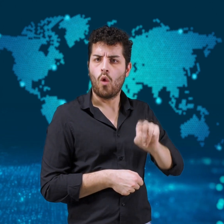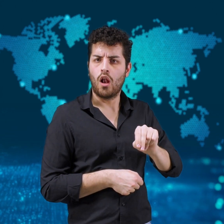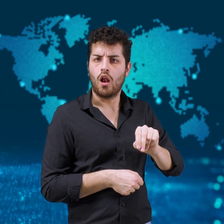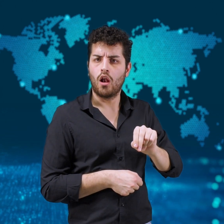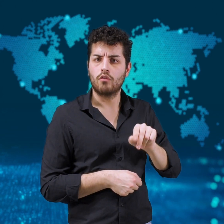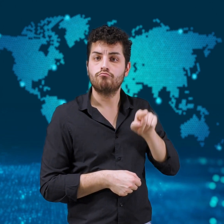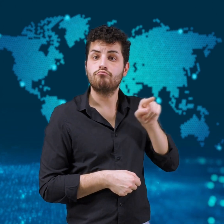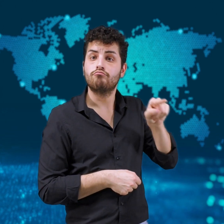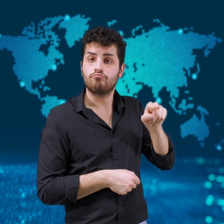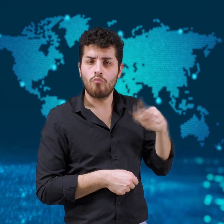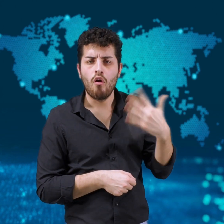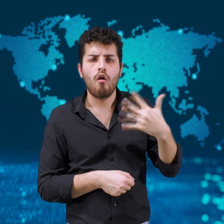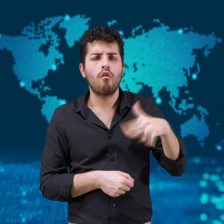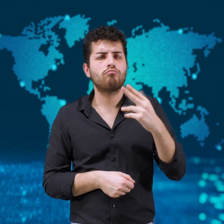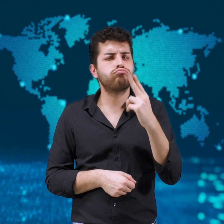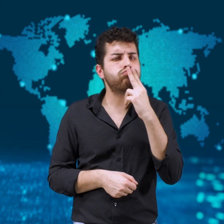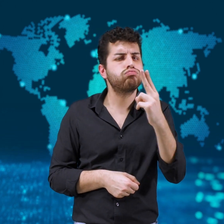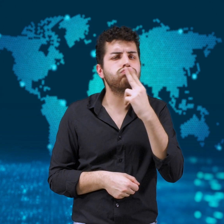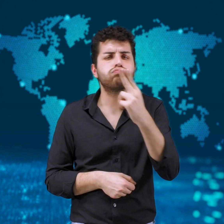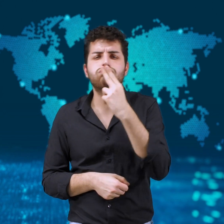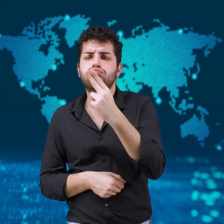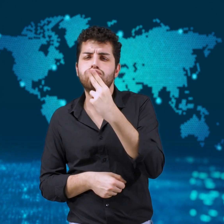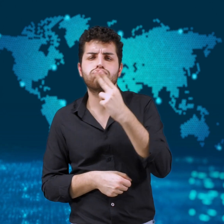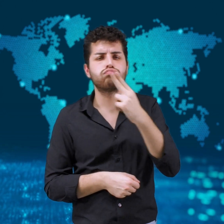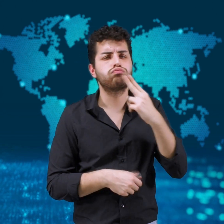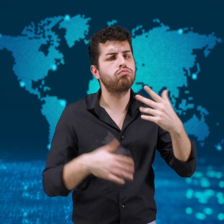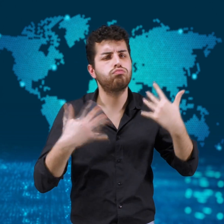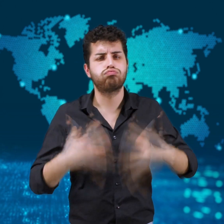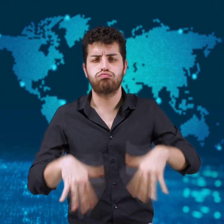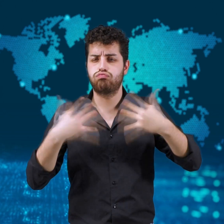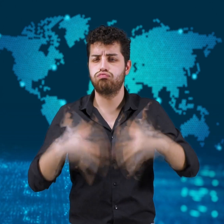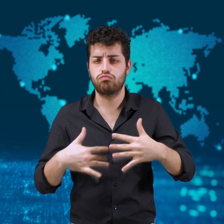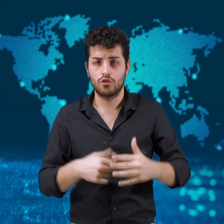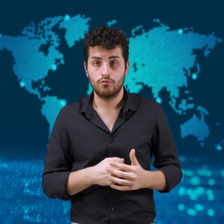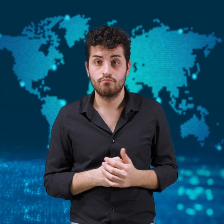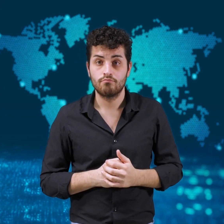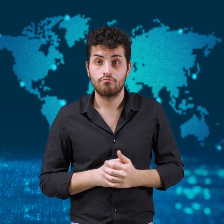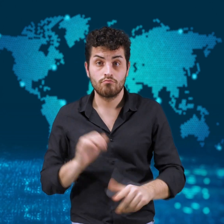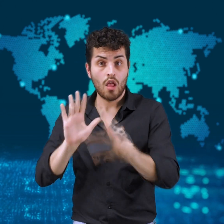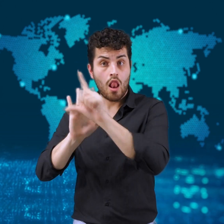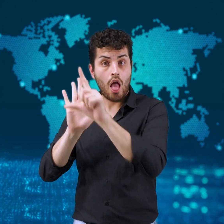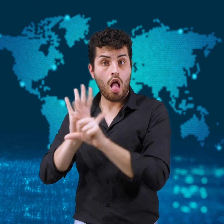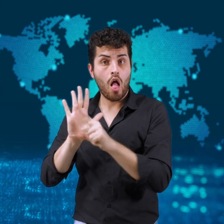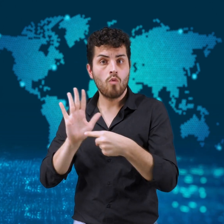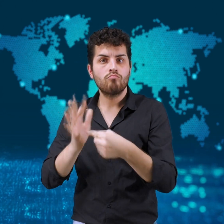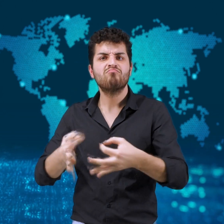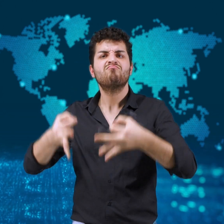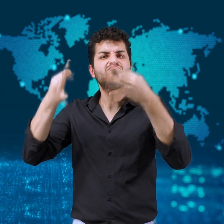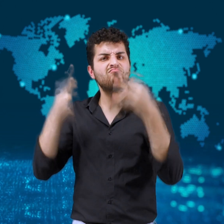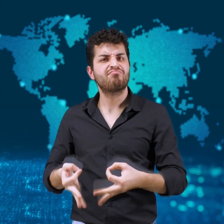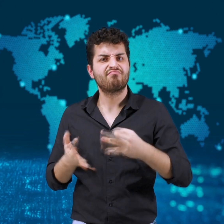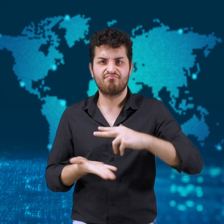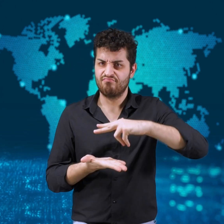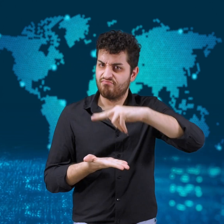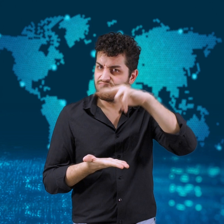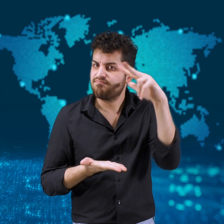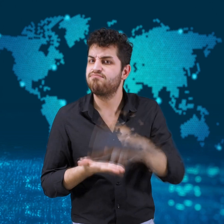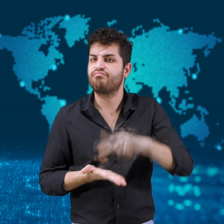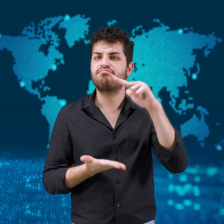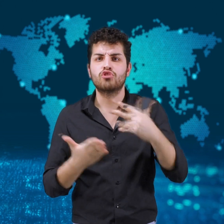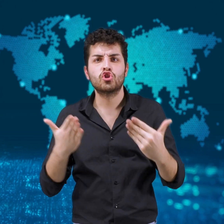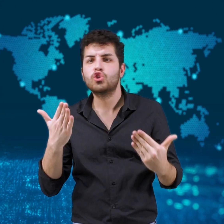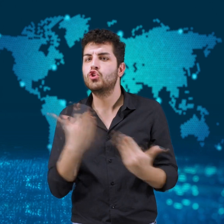The leader, Kim Jong-un, is also a heavy smoker.